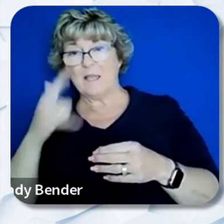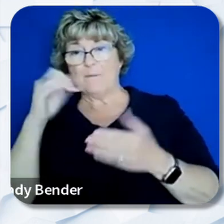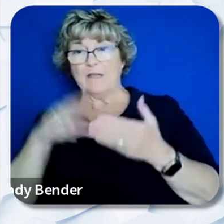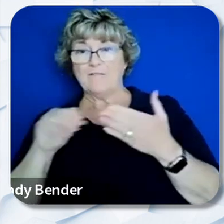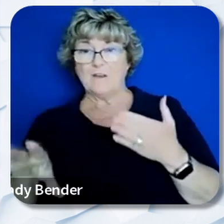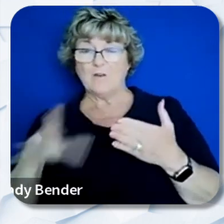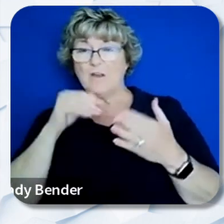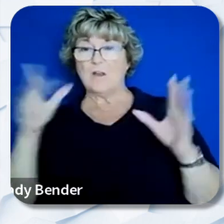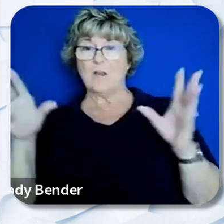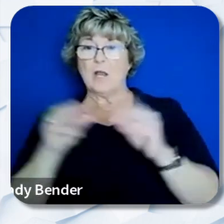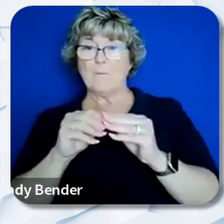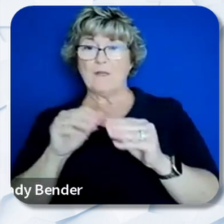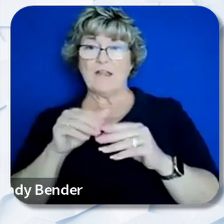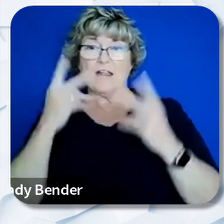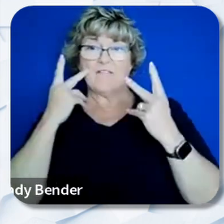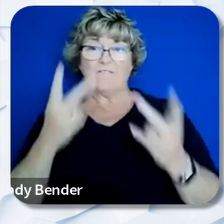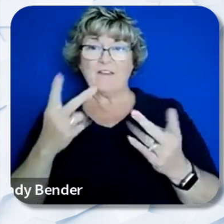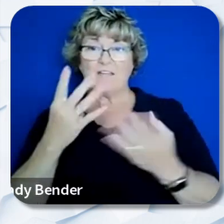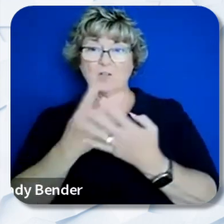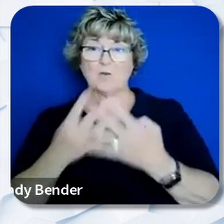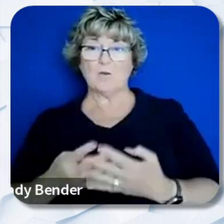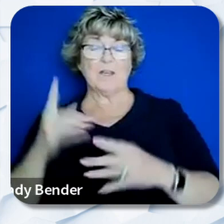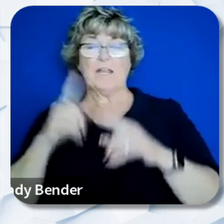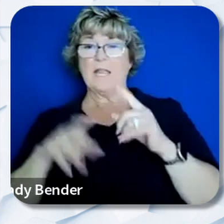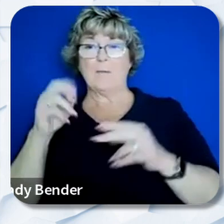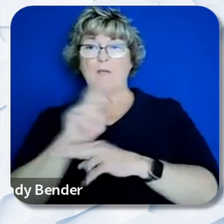needed a vision screening, that cannot be used for two years. So we look at things like